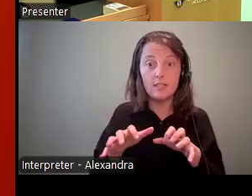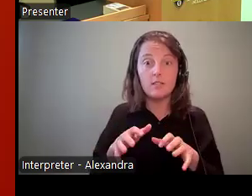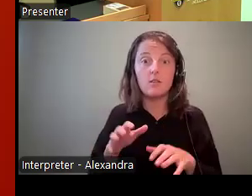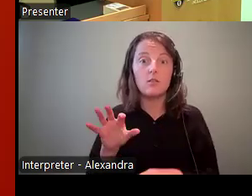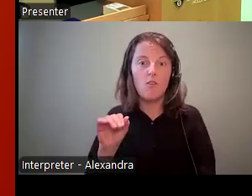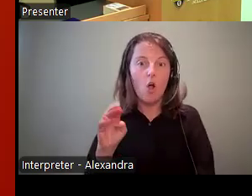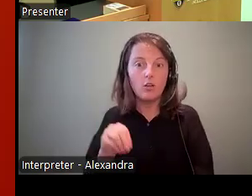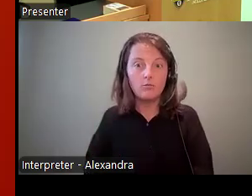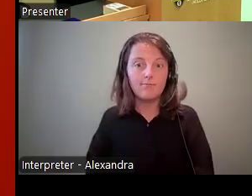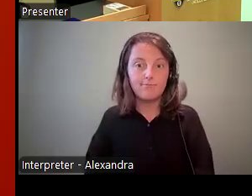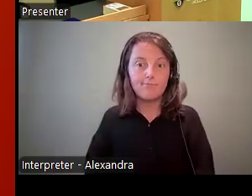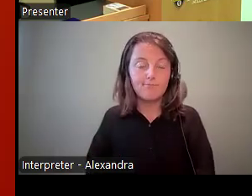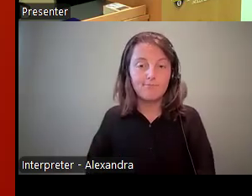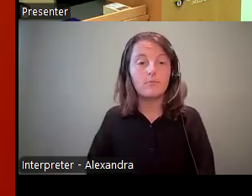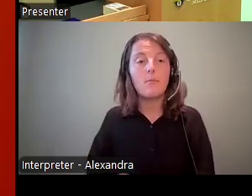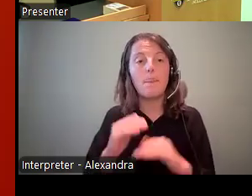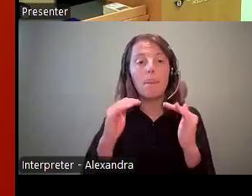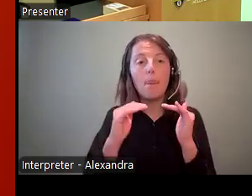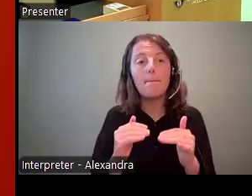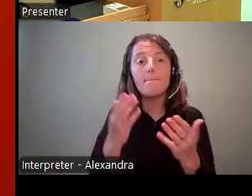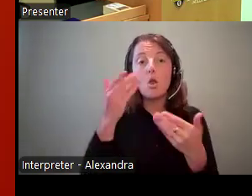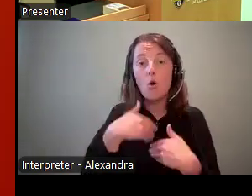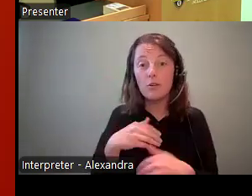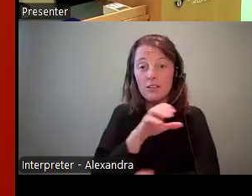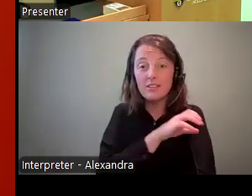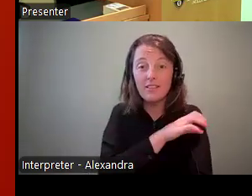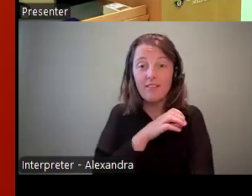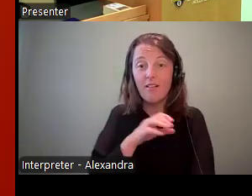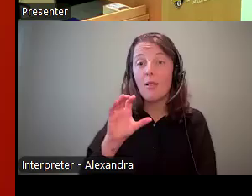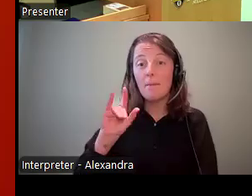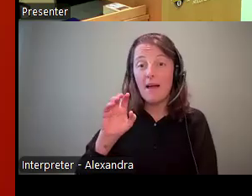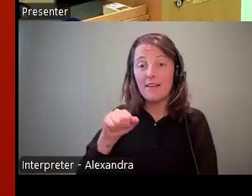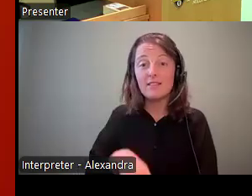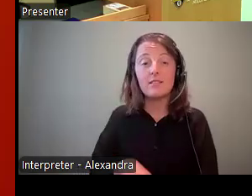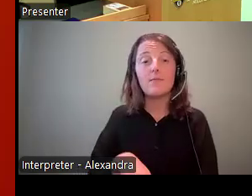aiming clinical treatment at the right diagnostic target? Uh, one example, African-American and